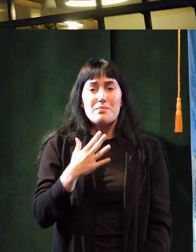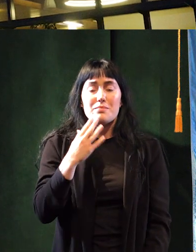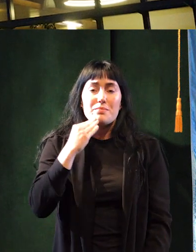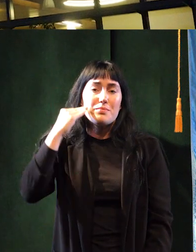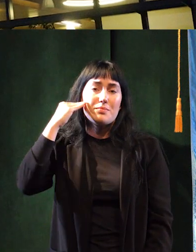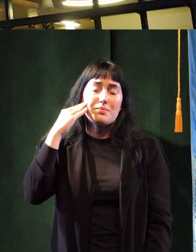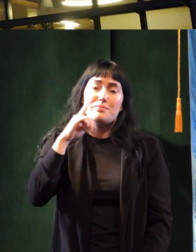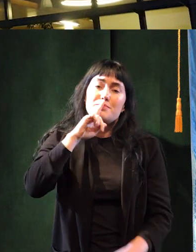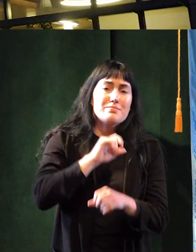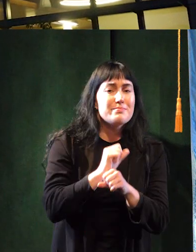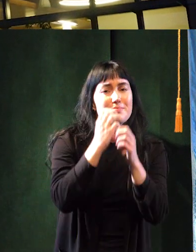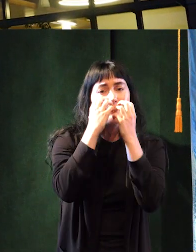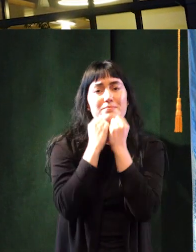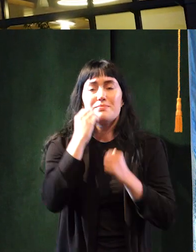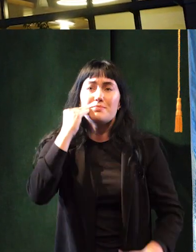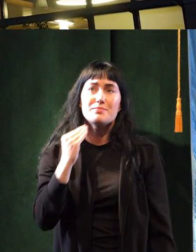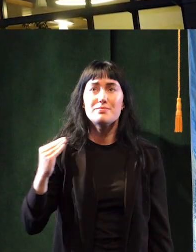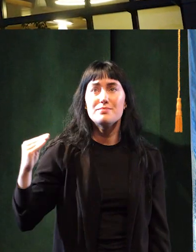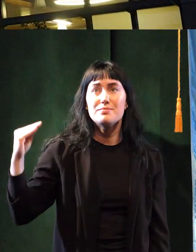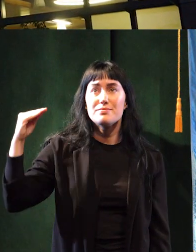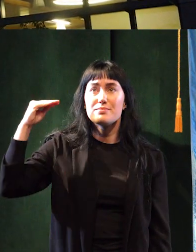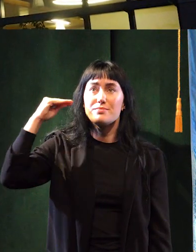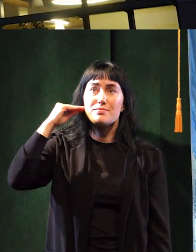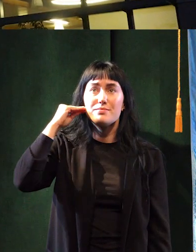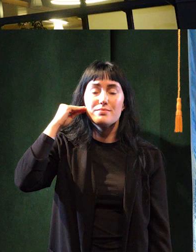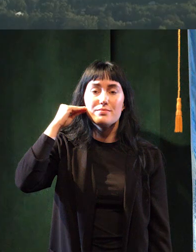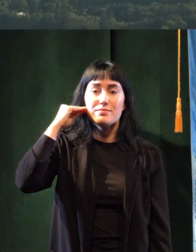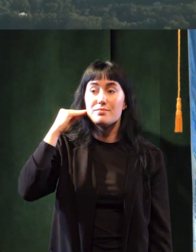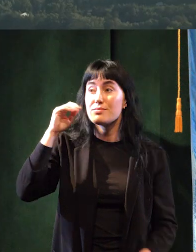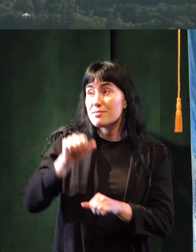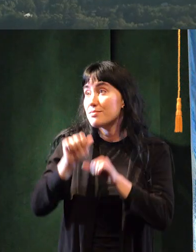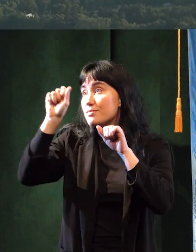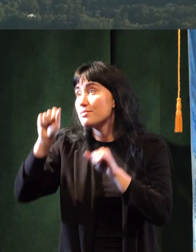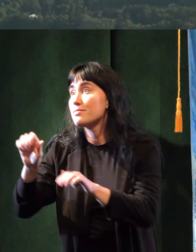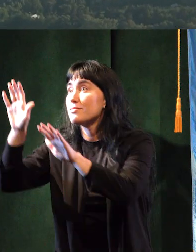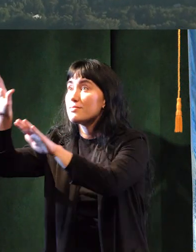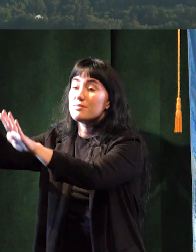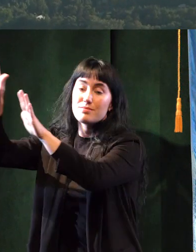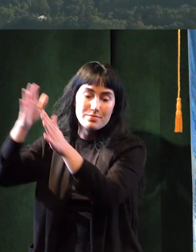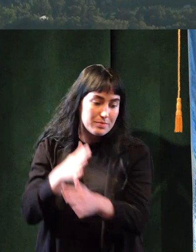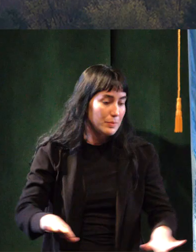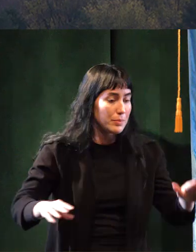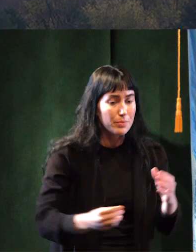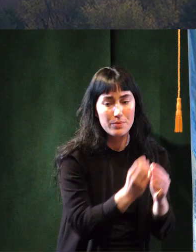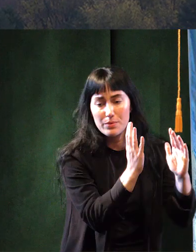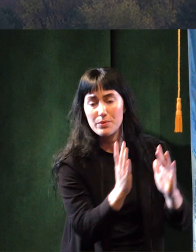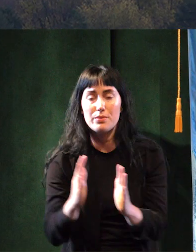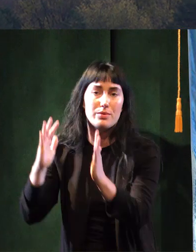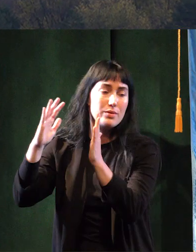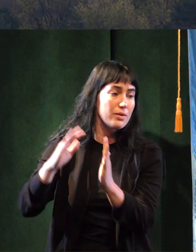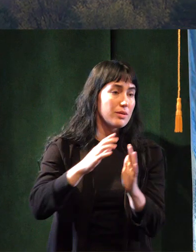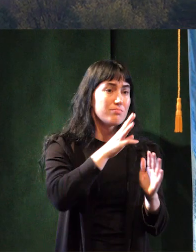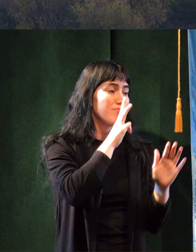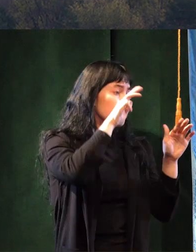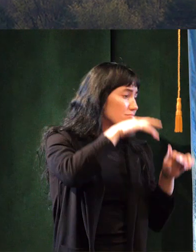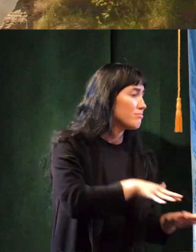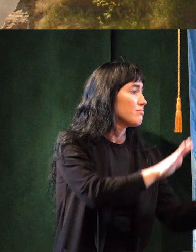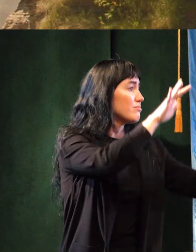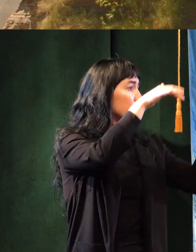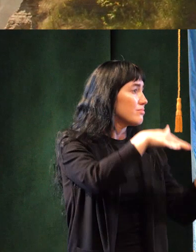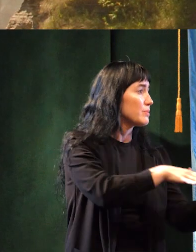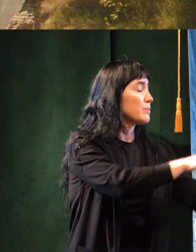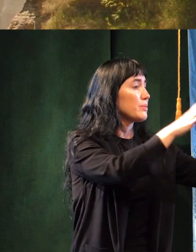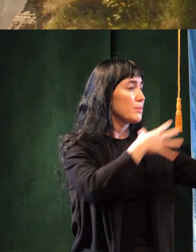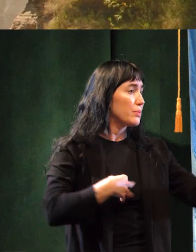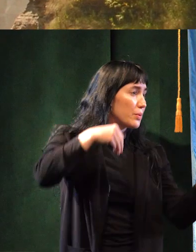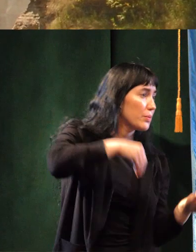home sweet home from the mountains to the prairies to the oceans white with